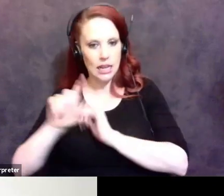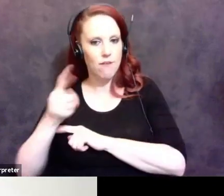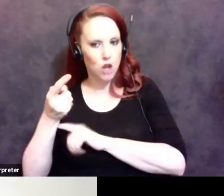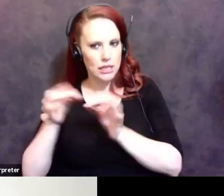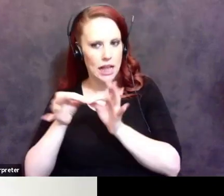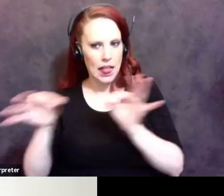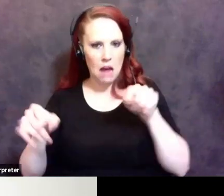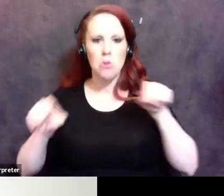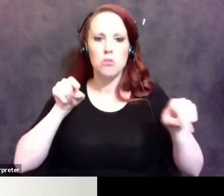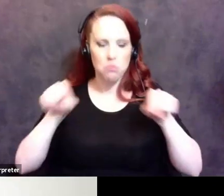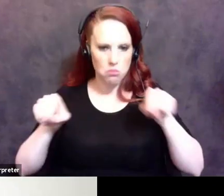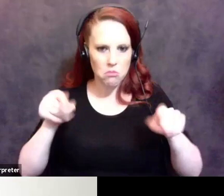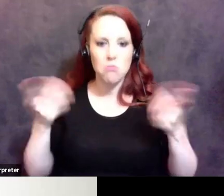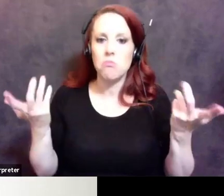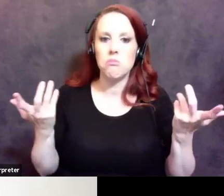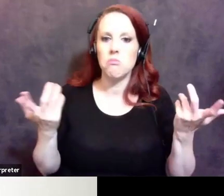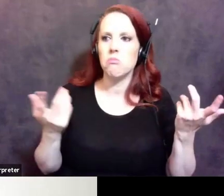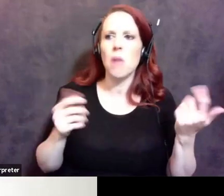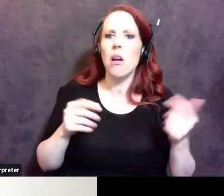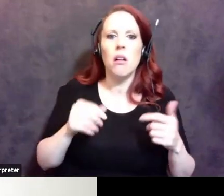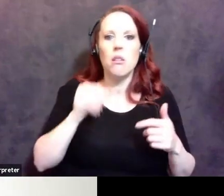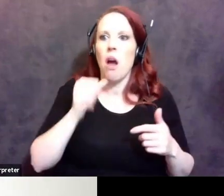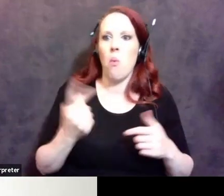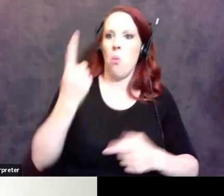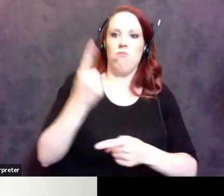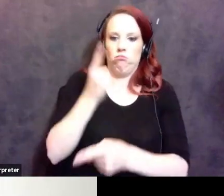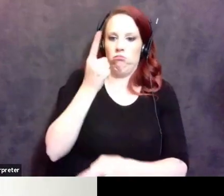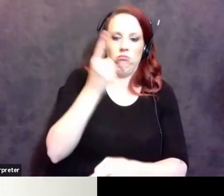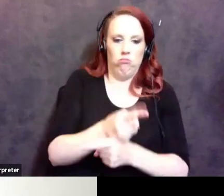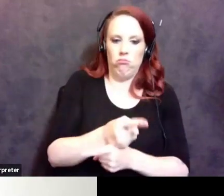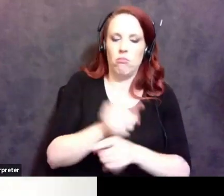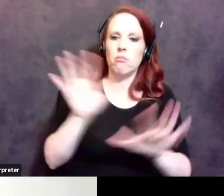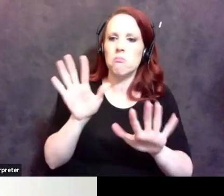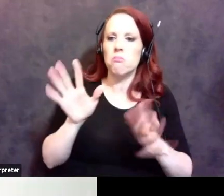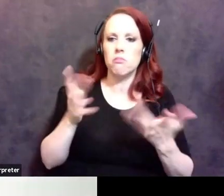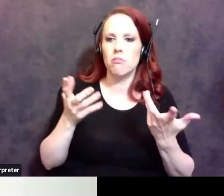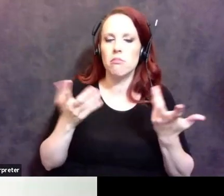I think there is a and I don't think there is one way that everybody says. There is multiple